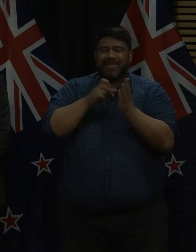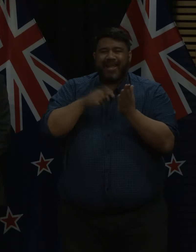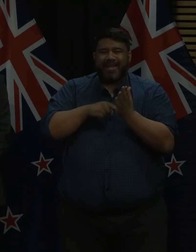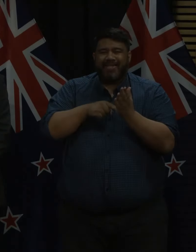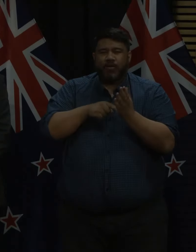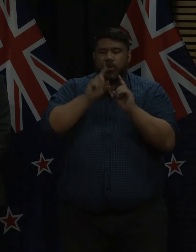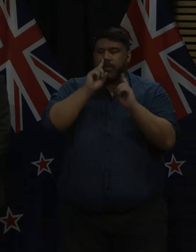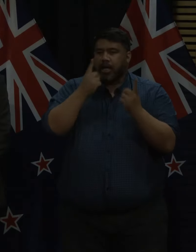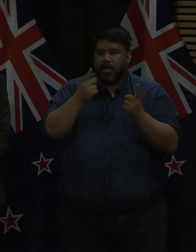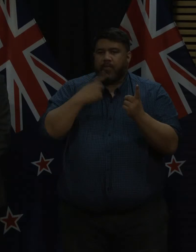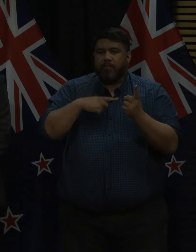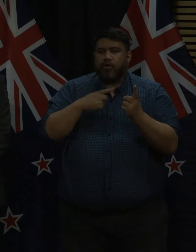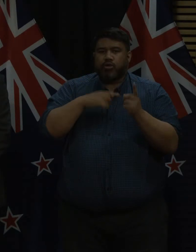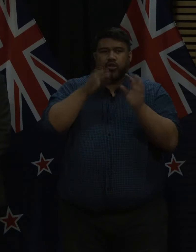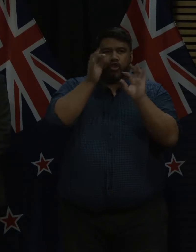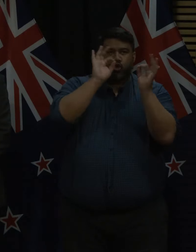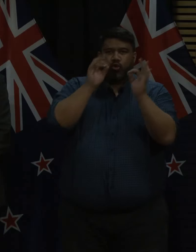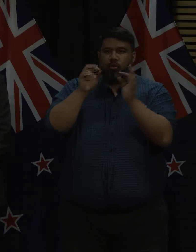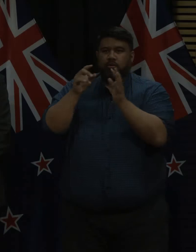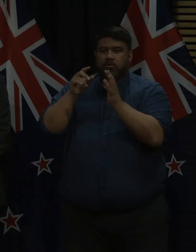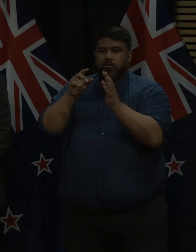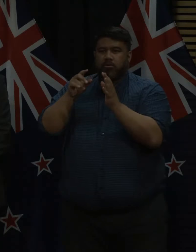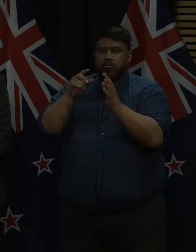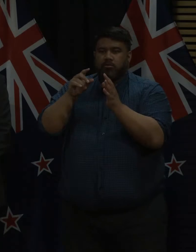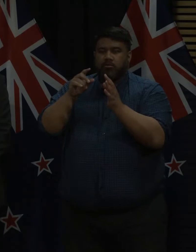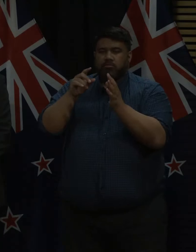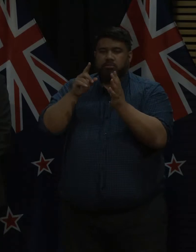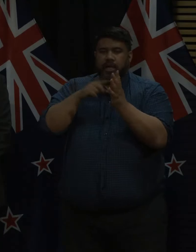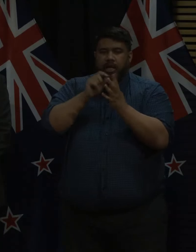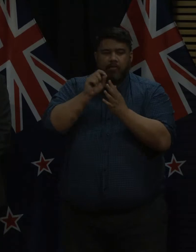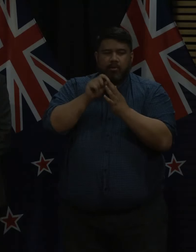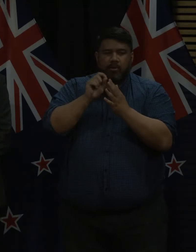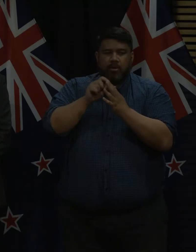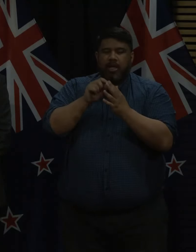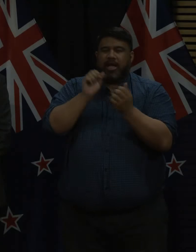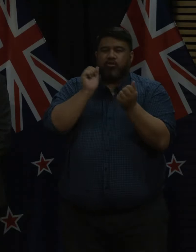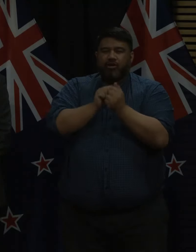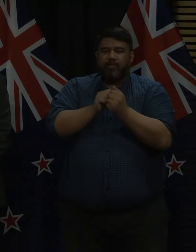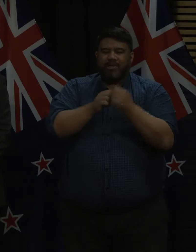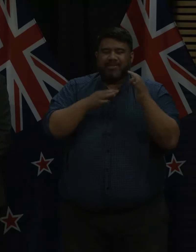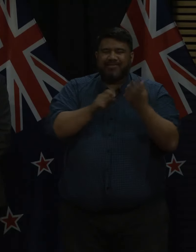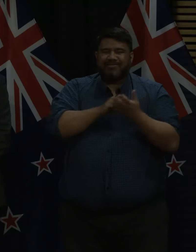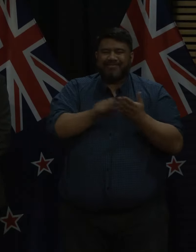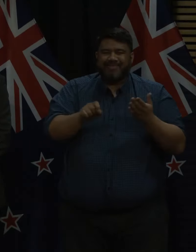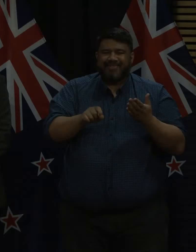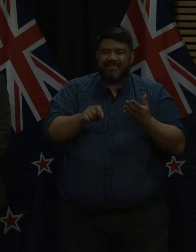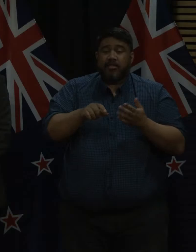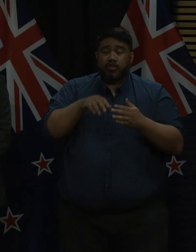Bluetooth for the COVID tracer app, the privacy aspects mean we are not allowed to as part